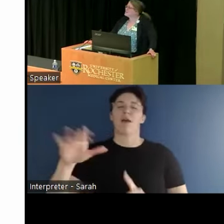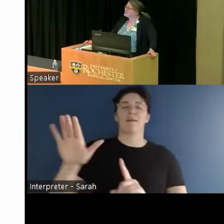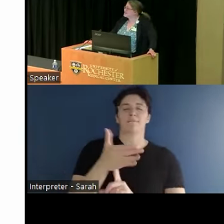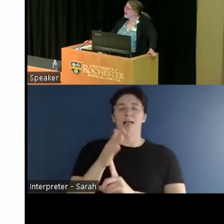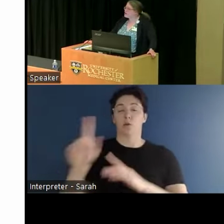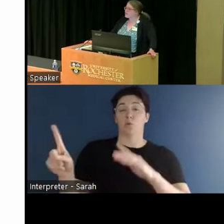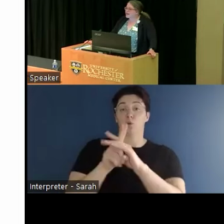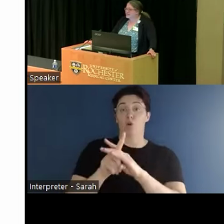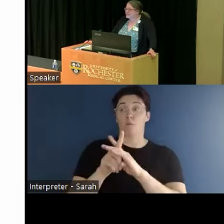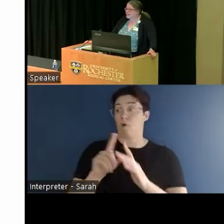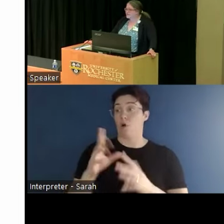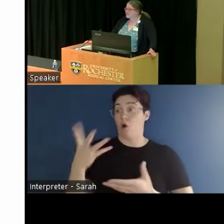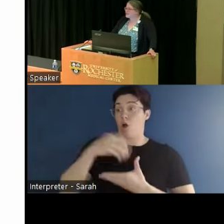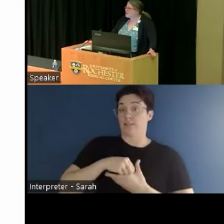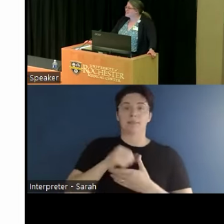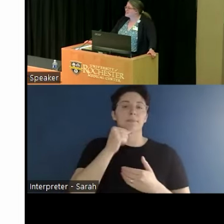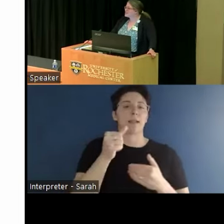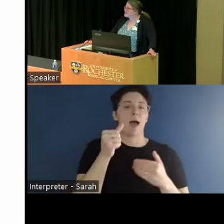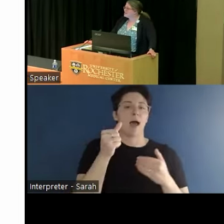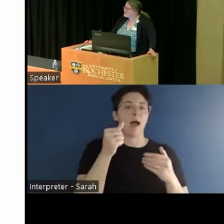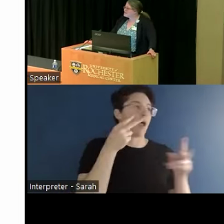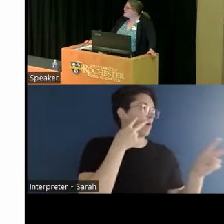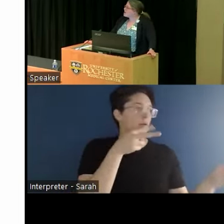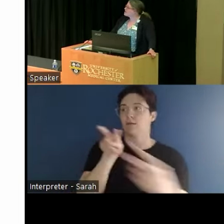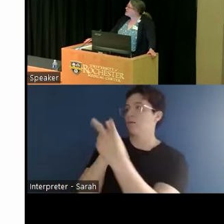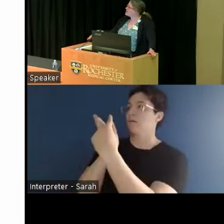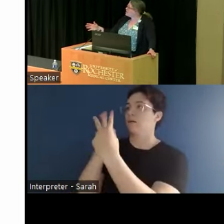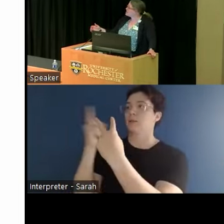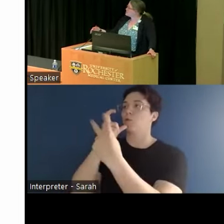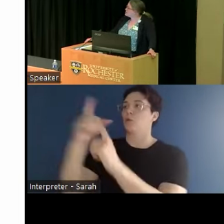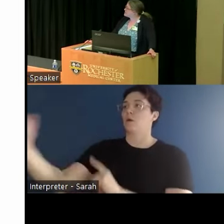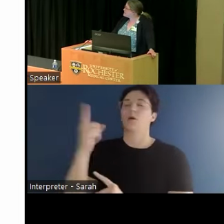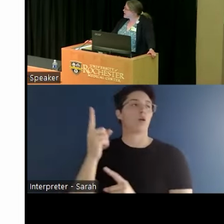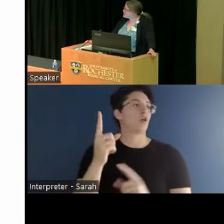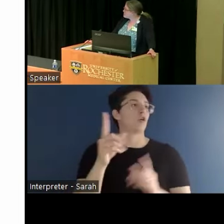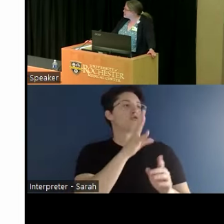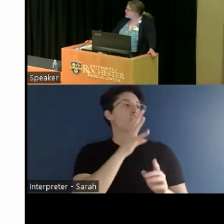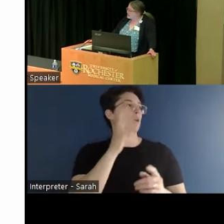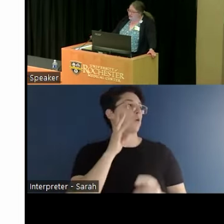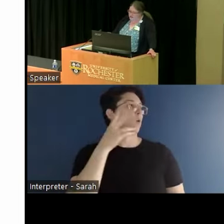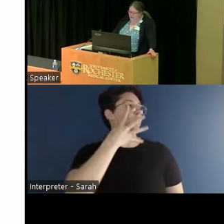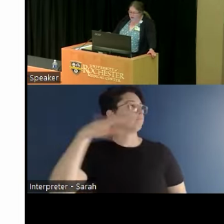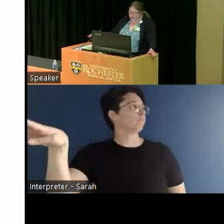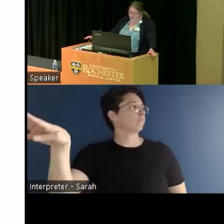is not orienting when someone walks in the room and starts talking or calls a person's name so